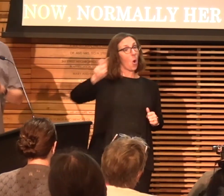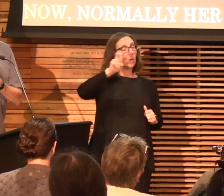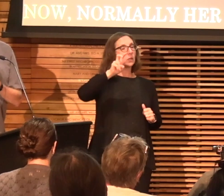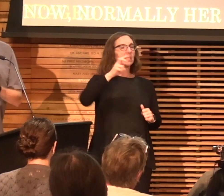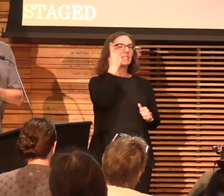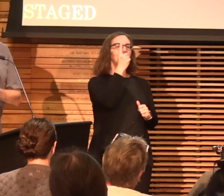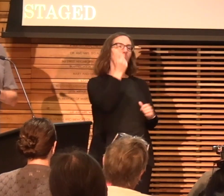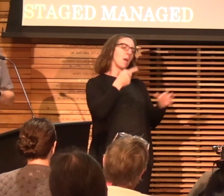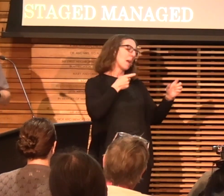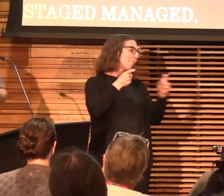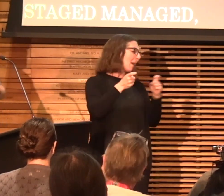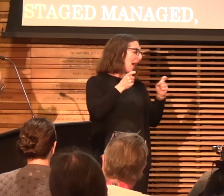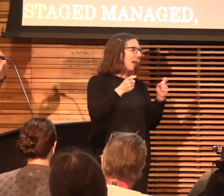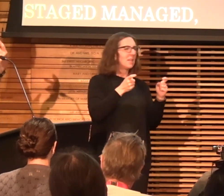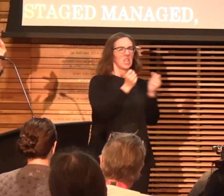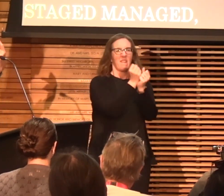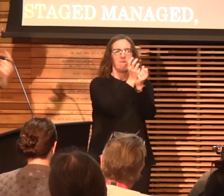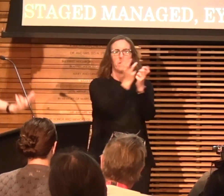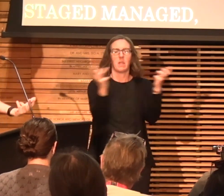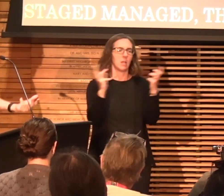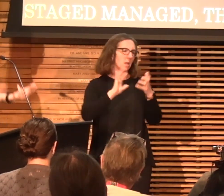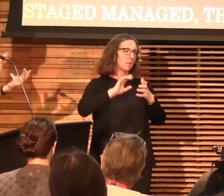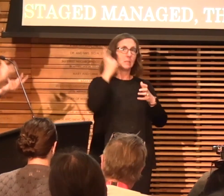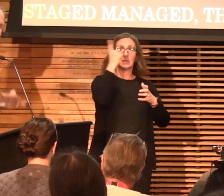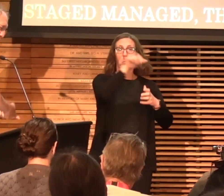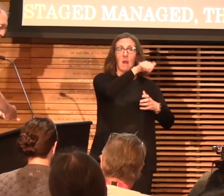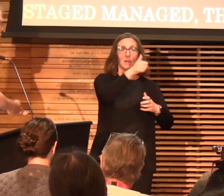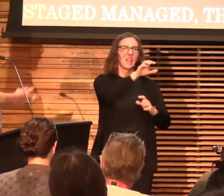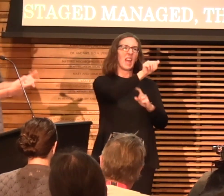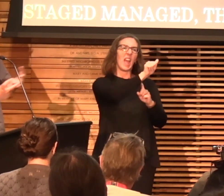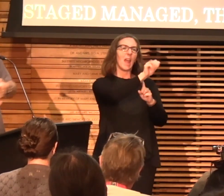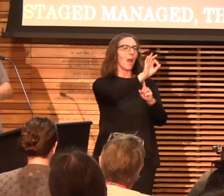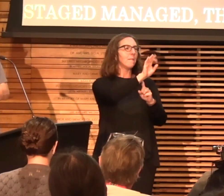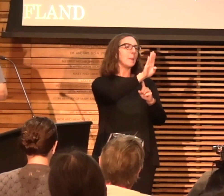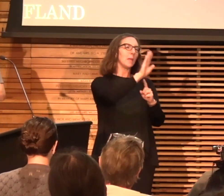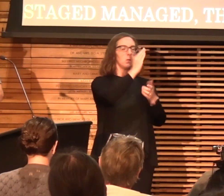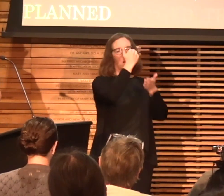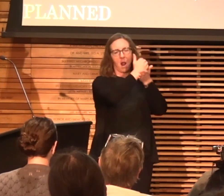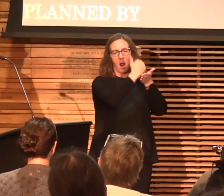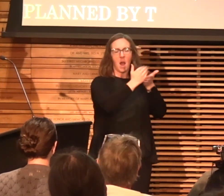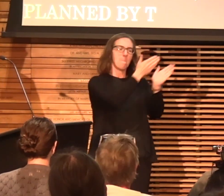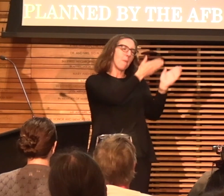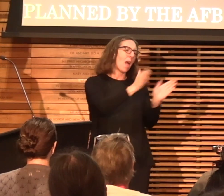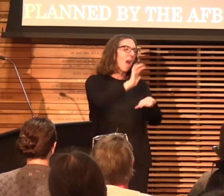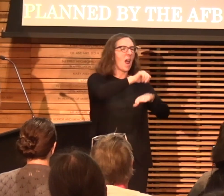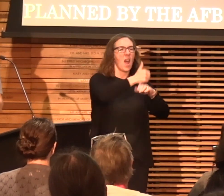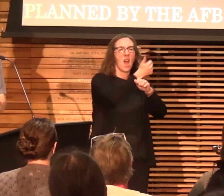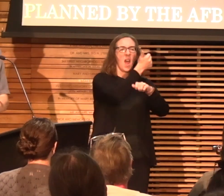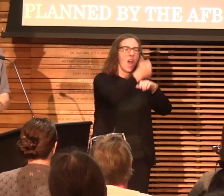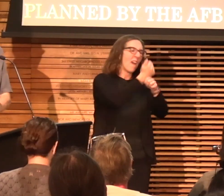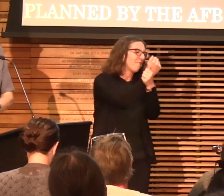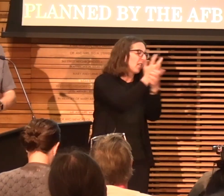the itineraries would be planned by the AFB and its sister organization, the American Foundation for the Overseas Blind.